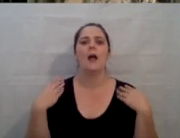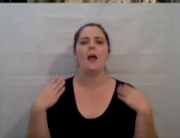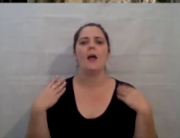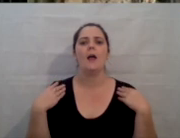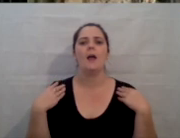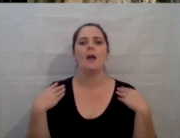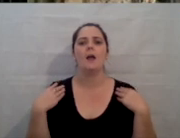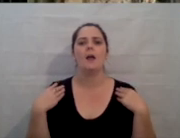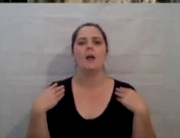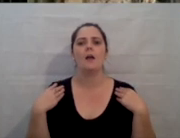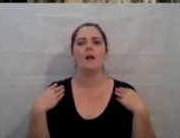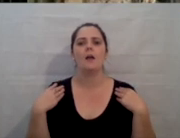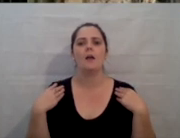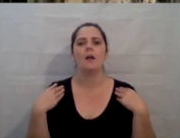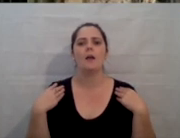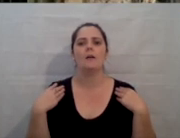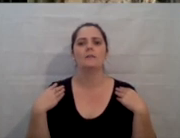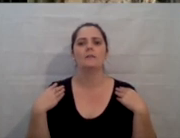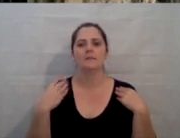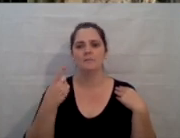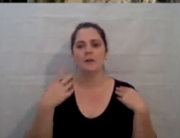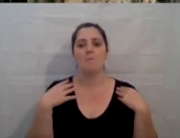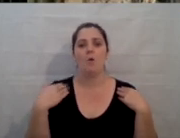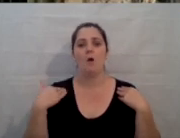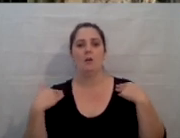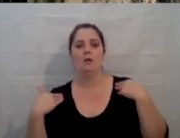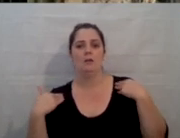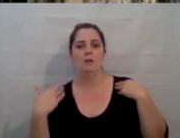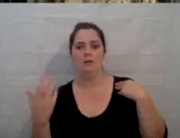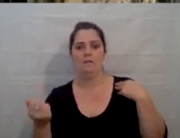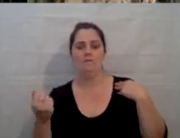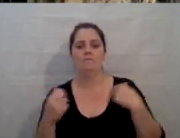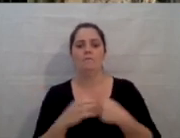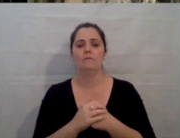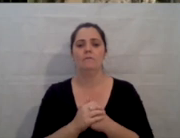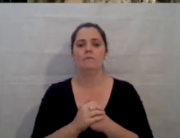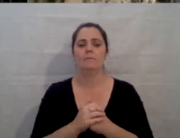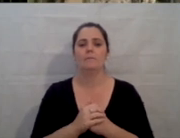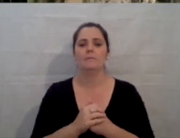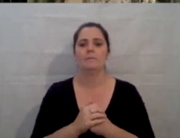the angle the shoulders are dropping slightly from me this direction like that, so I need to make sure I drop them.